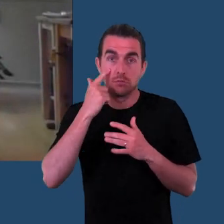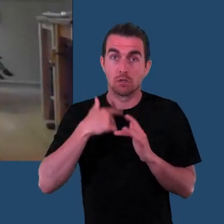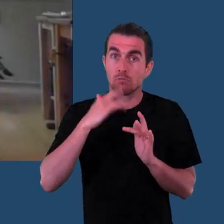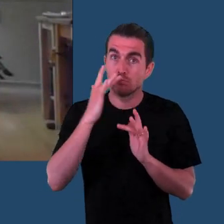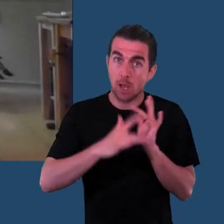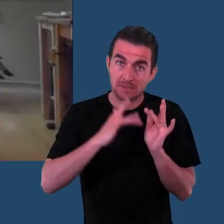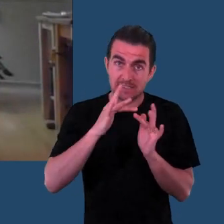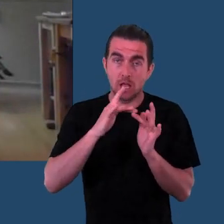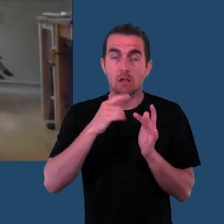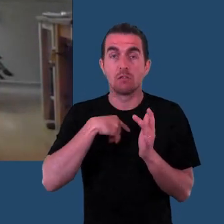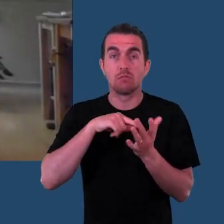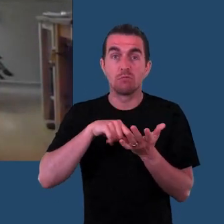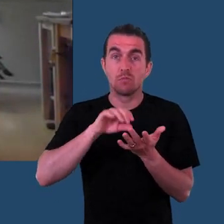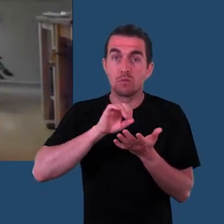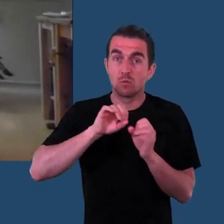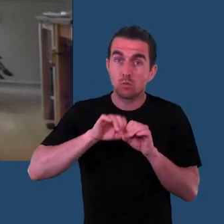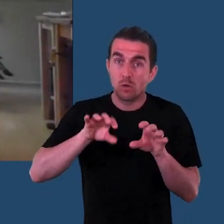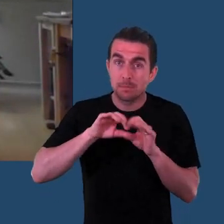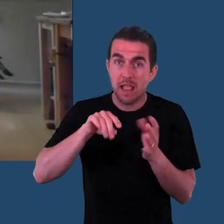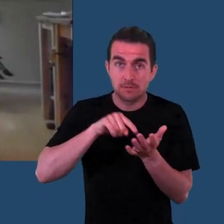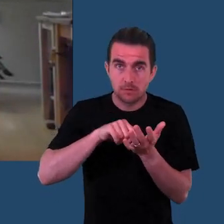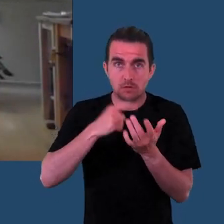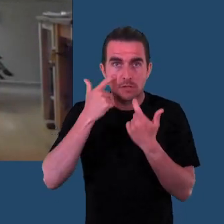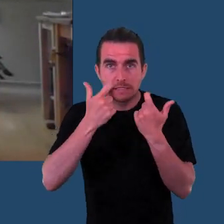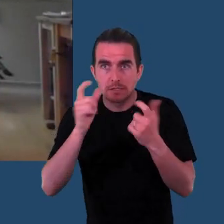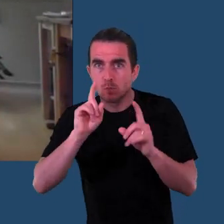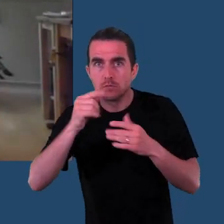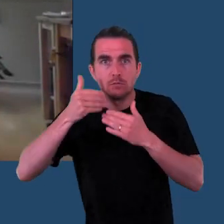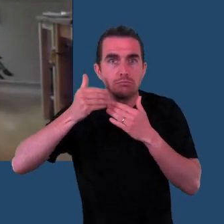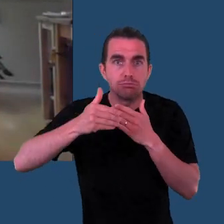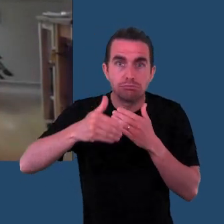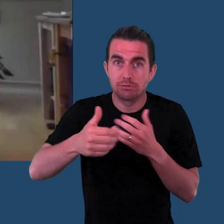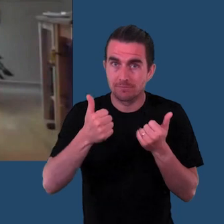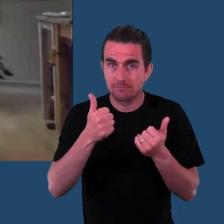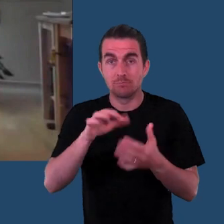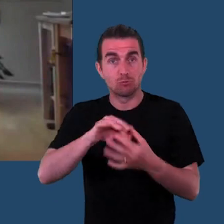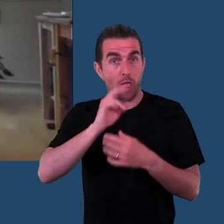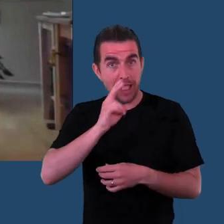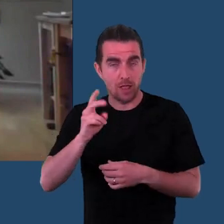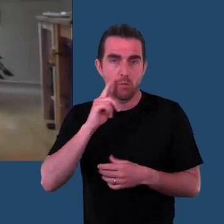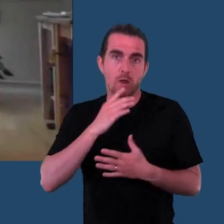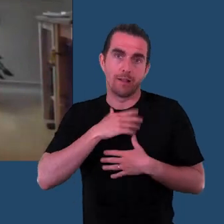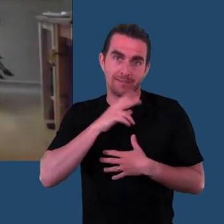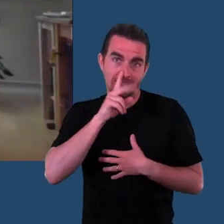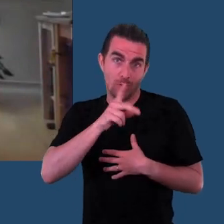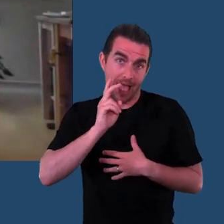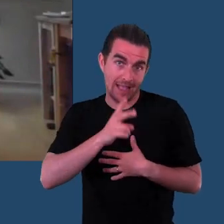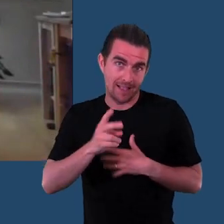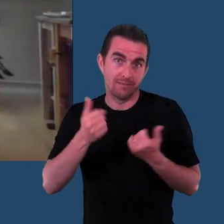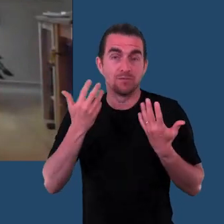Check our website, check our social media feeds to find out what's coming up. Do join us again, we would love to see you.